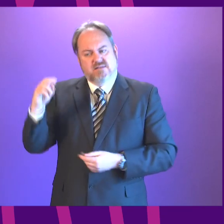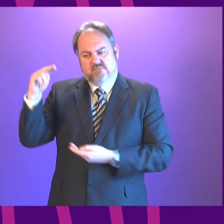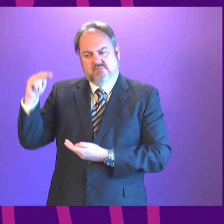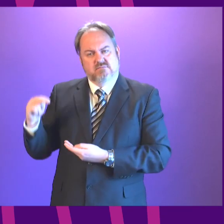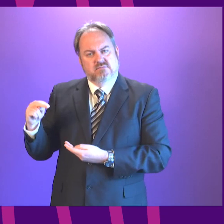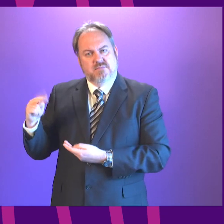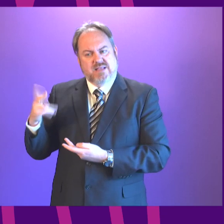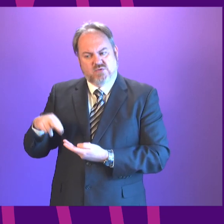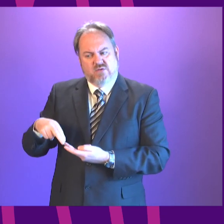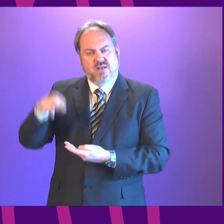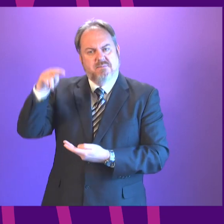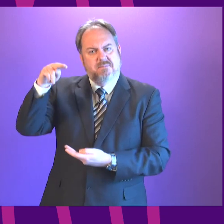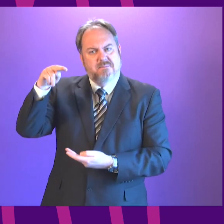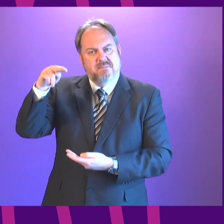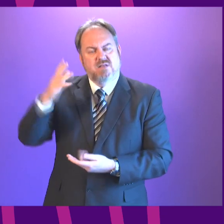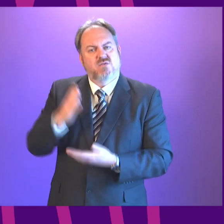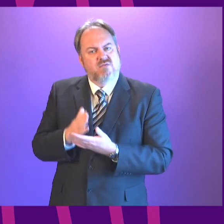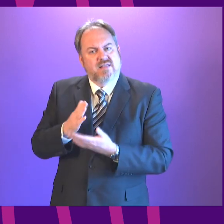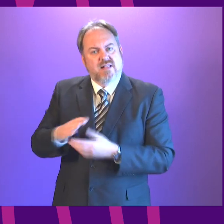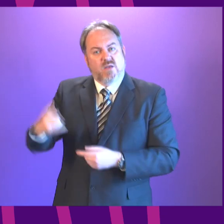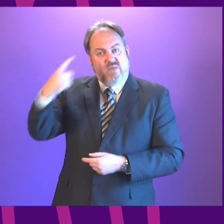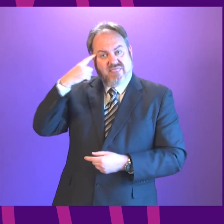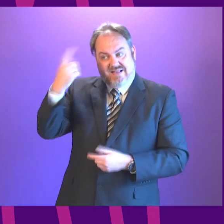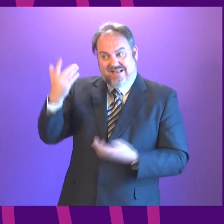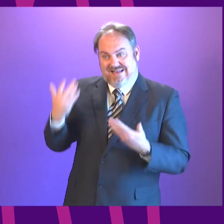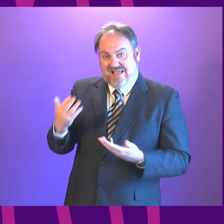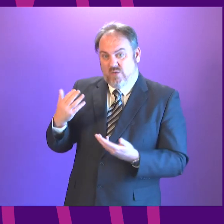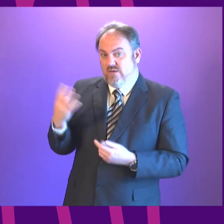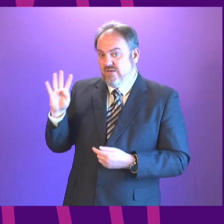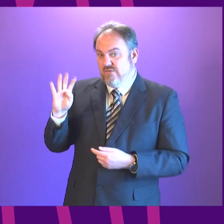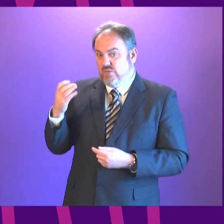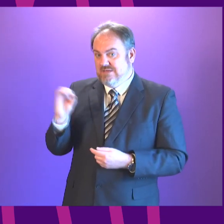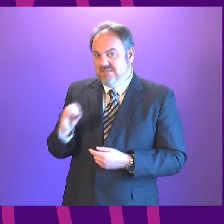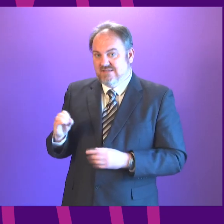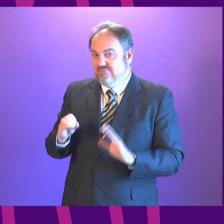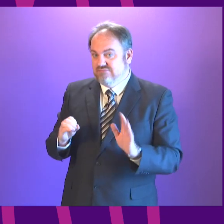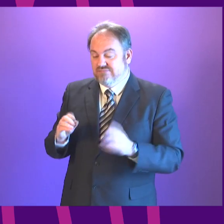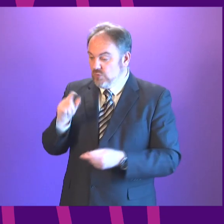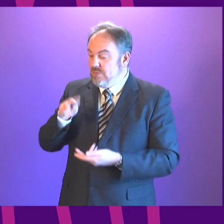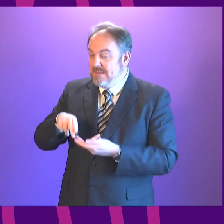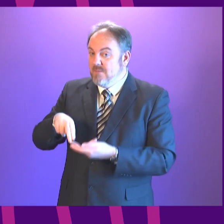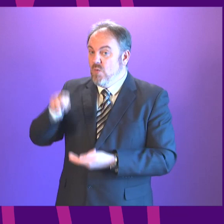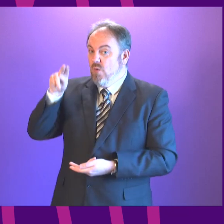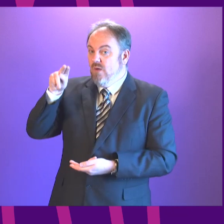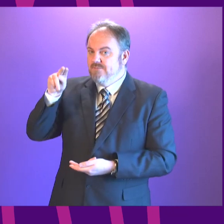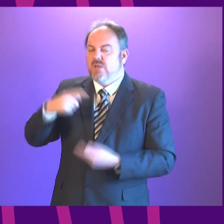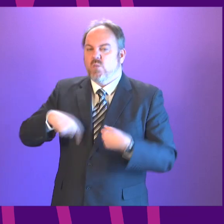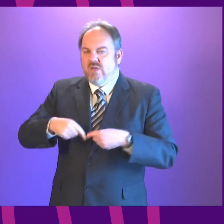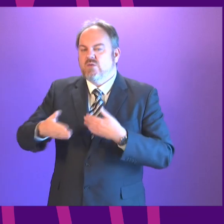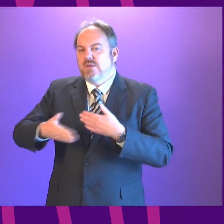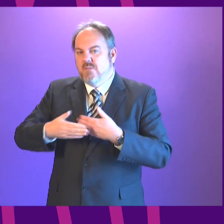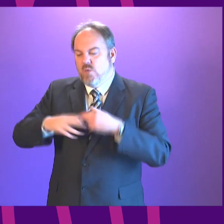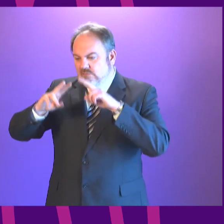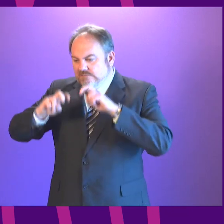proportion may be higher by now; Public Health Scotland is carrying out further analysis.